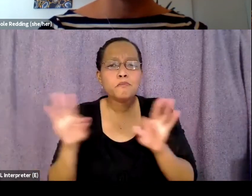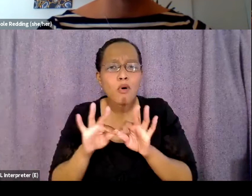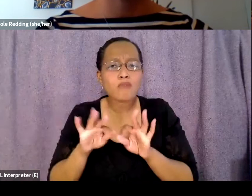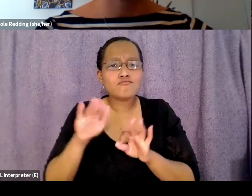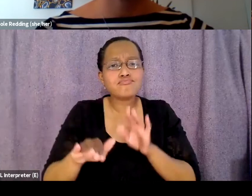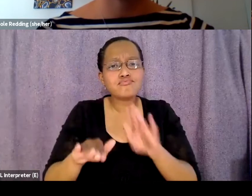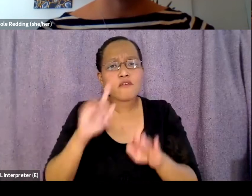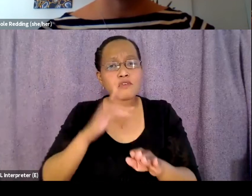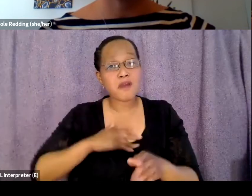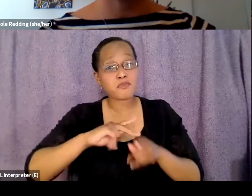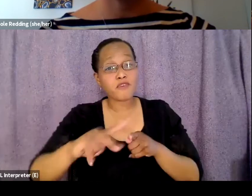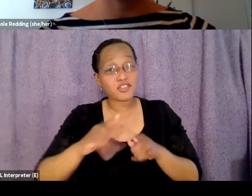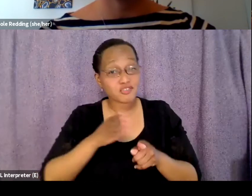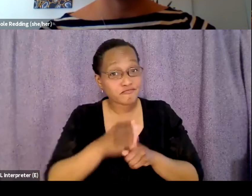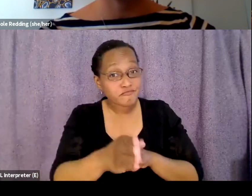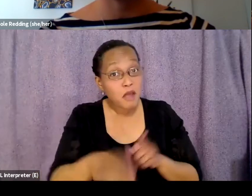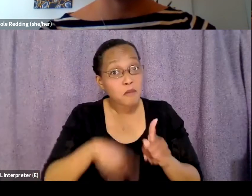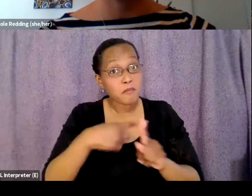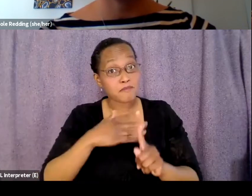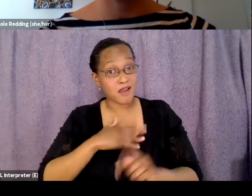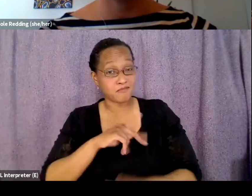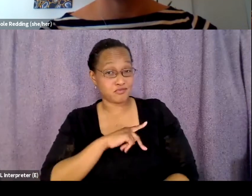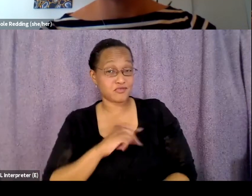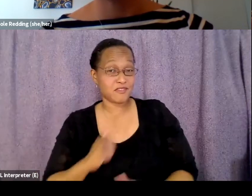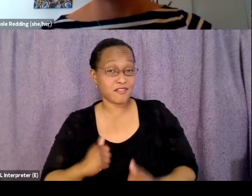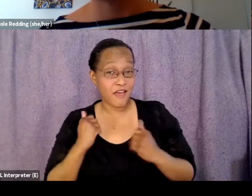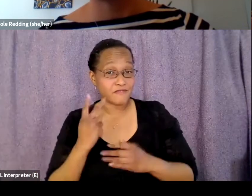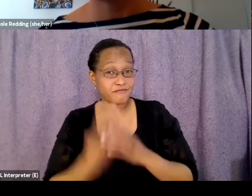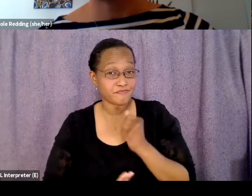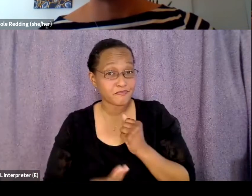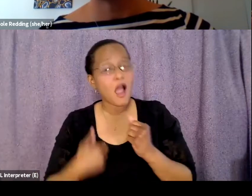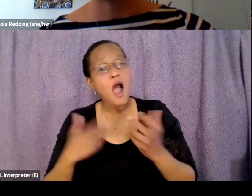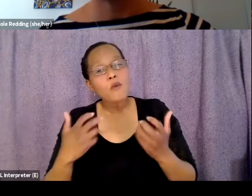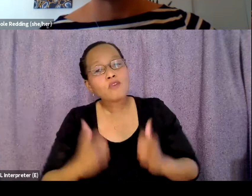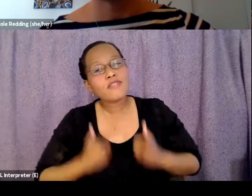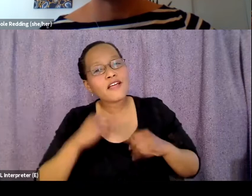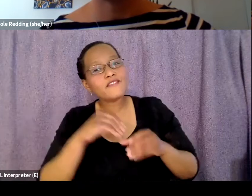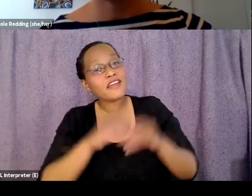Keah Brown: In my personal life, like, I want to live in a House with a claw foot tub that's